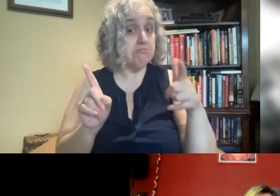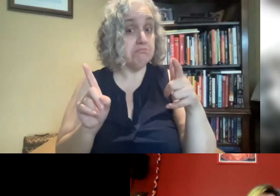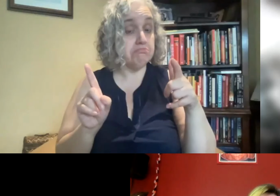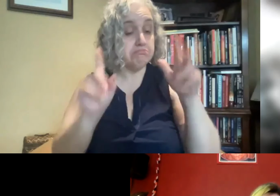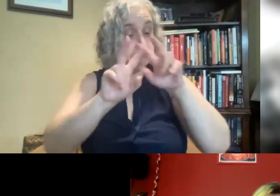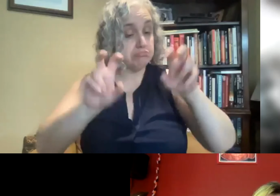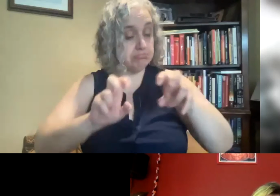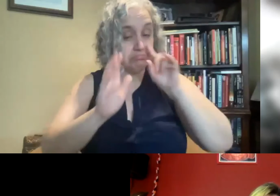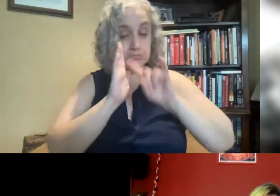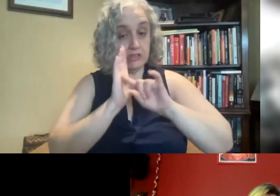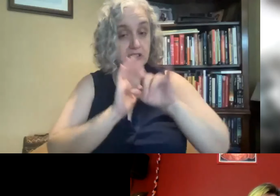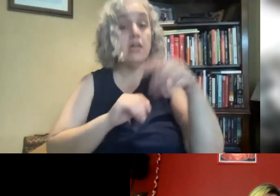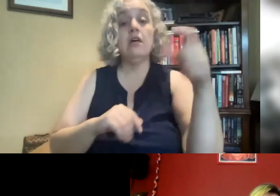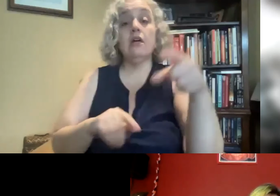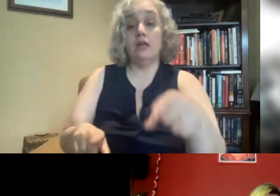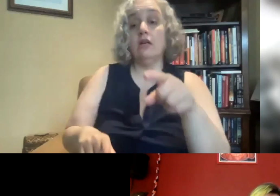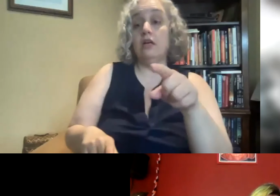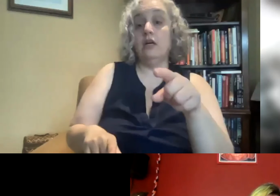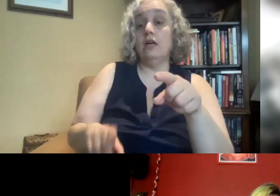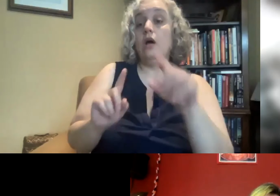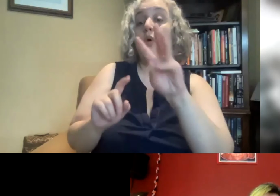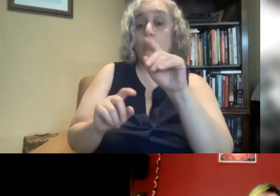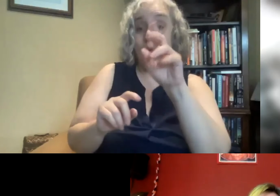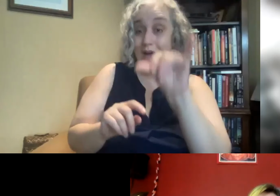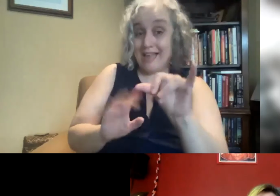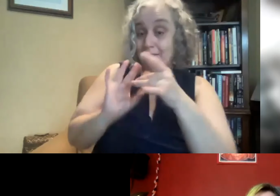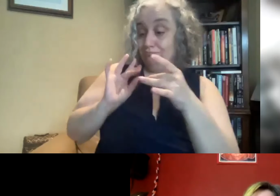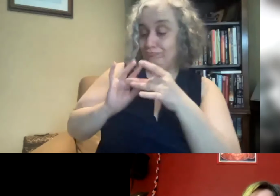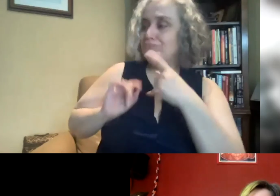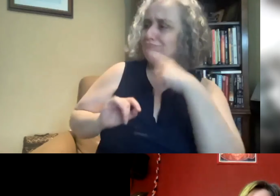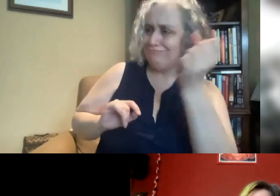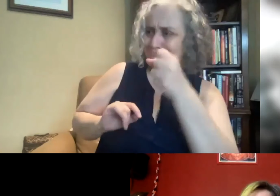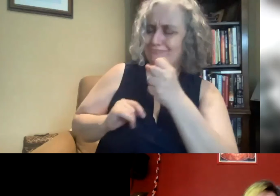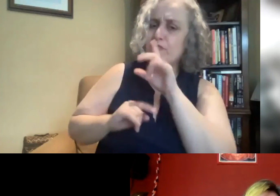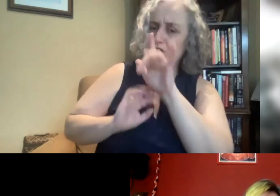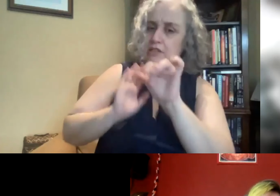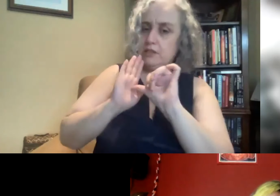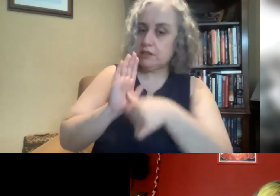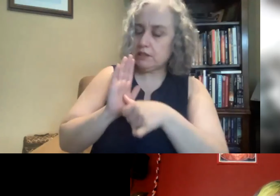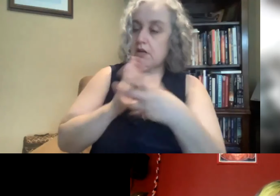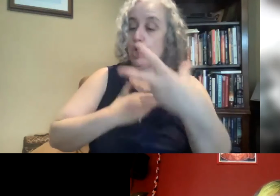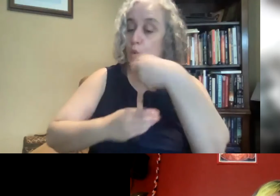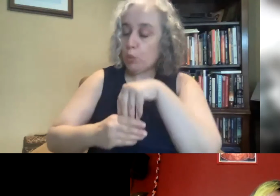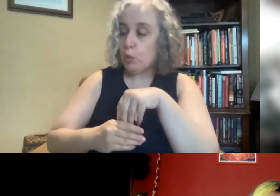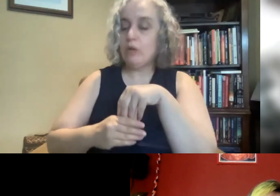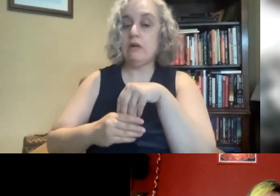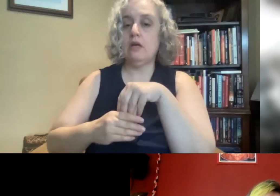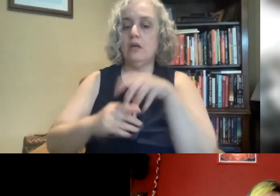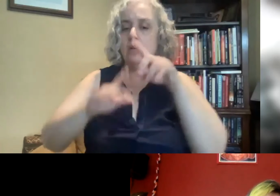Wendy Chisholm: Especially if those start to include what is the diversity of this dataset. Because I think that's the other thing